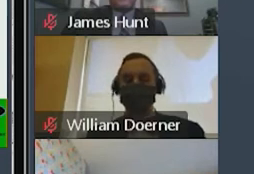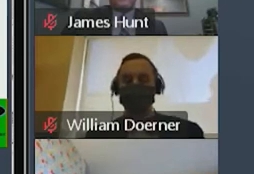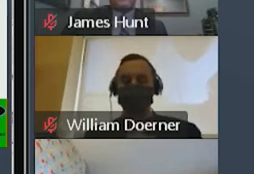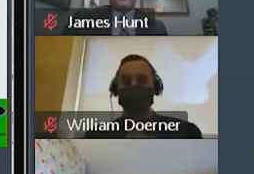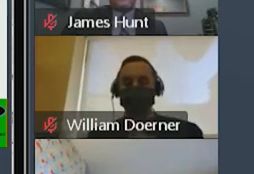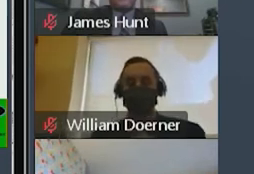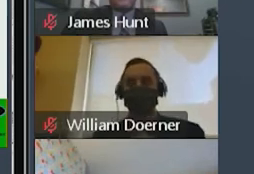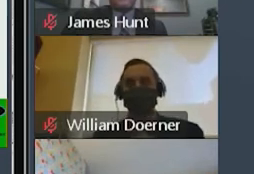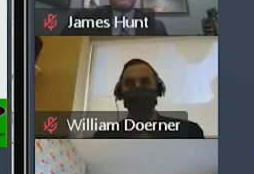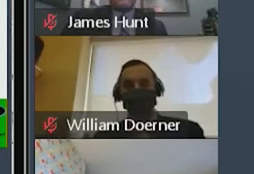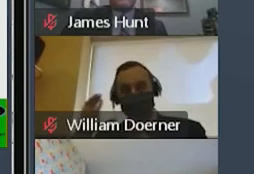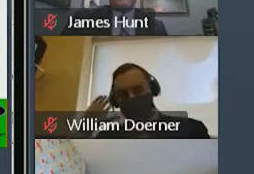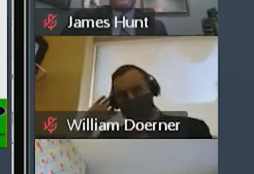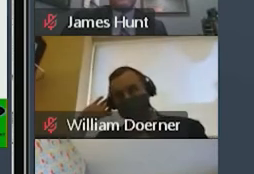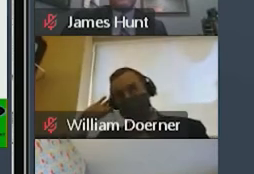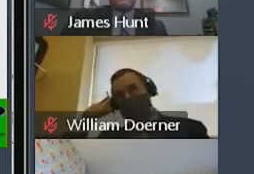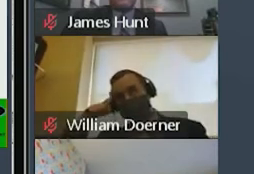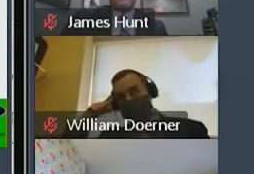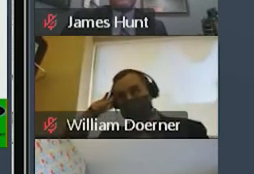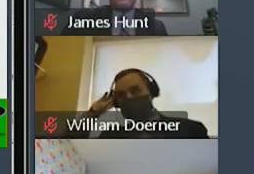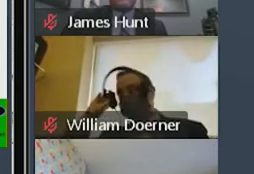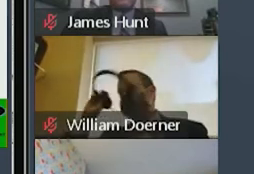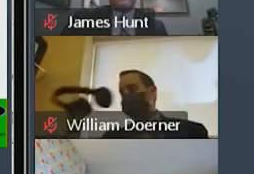And we support the staff's other conditions.